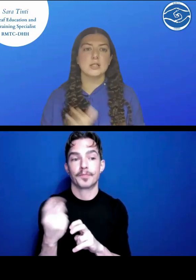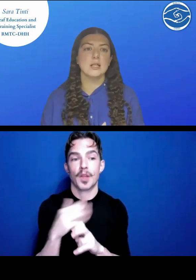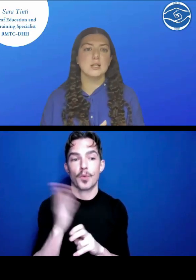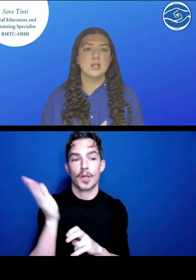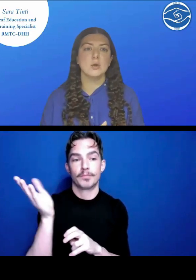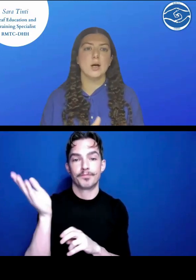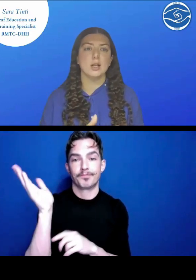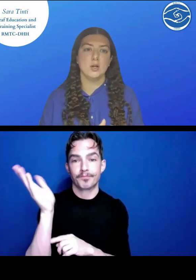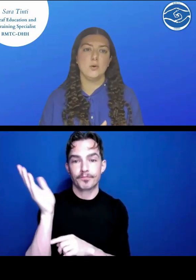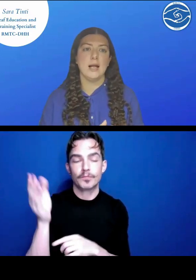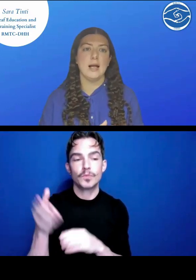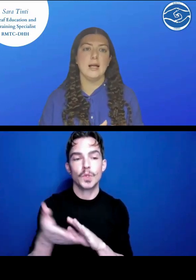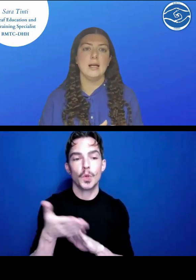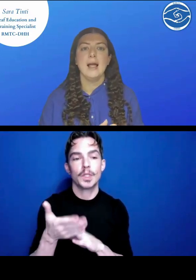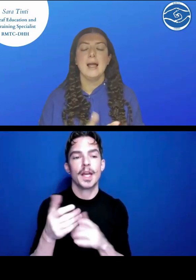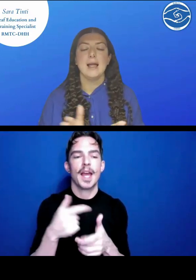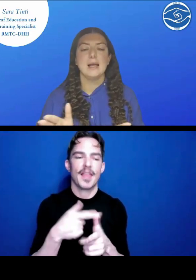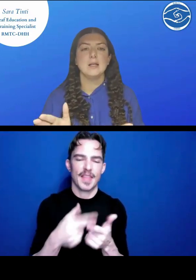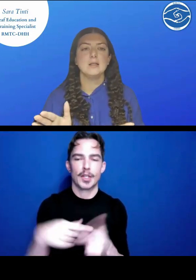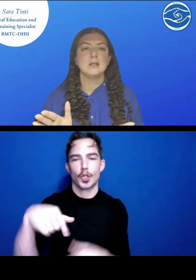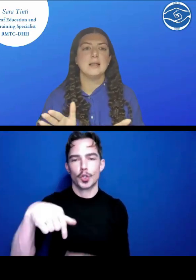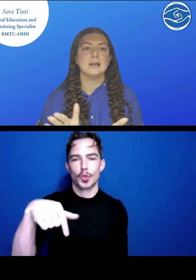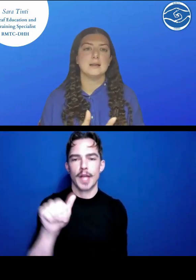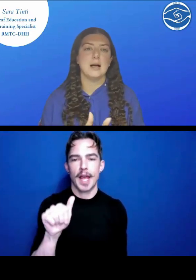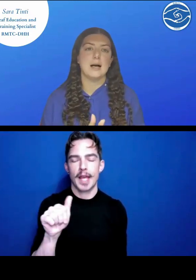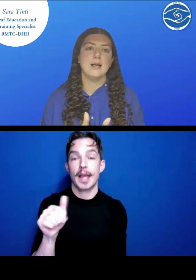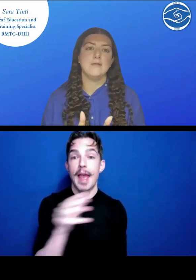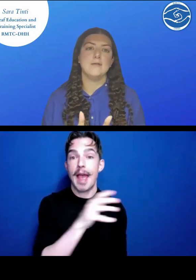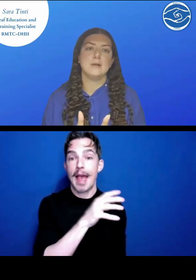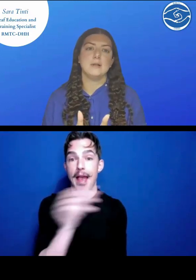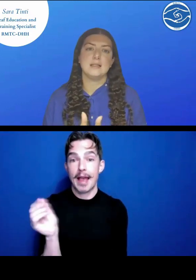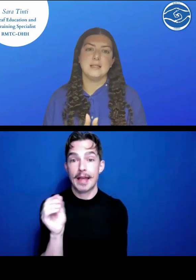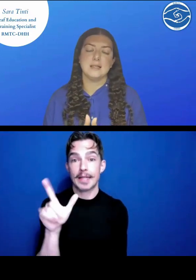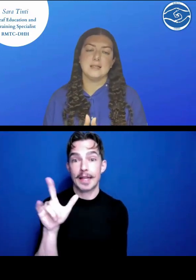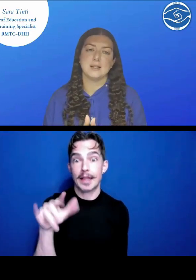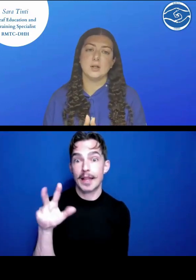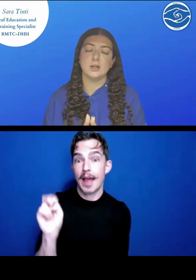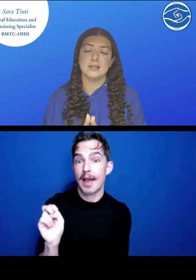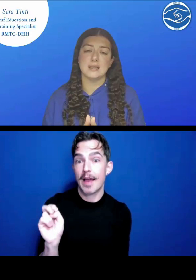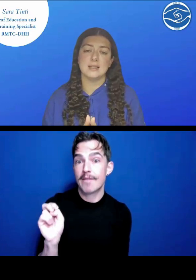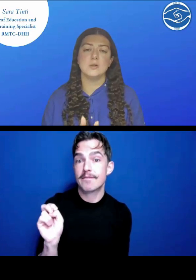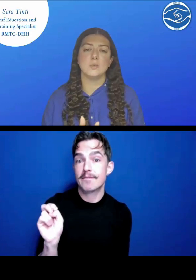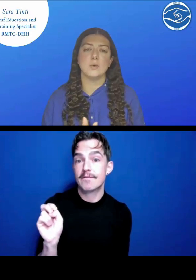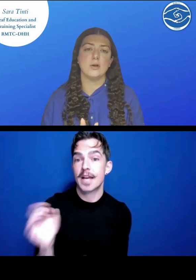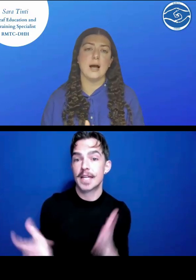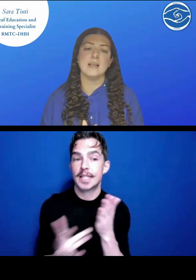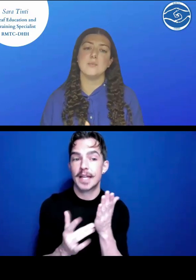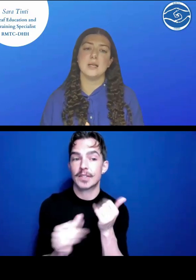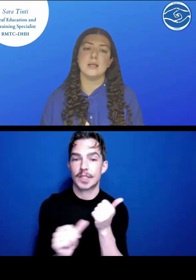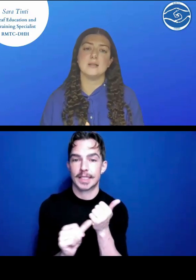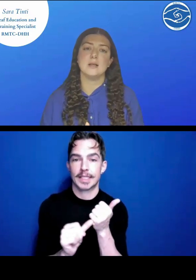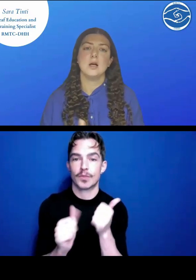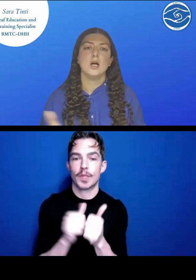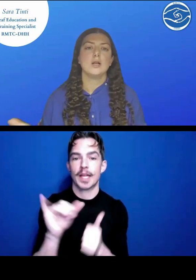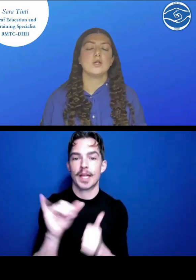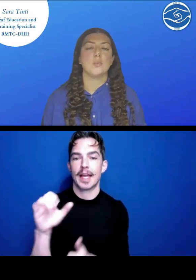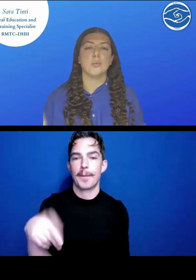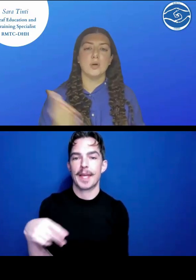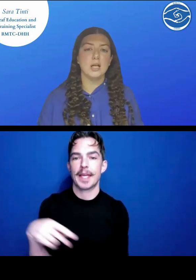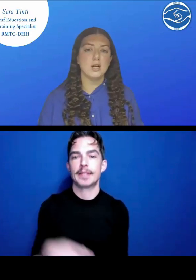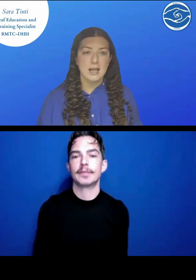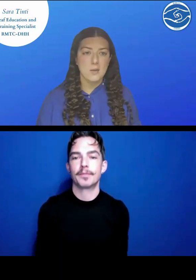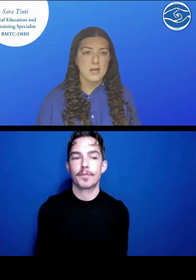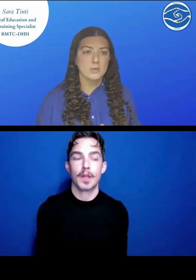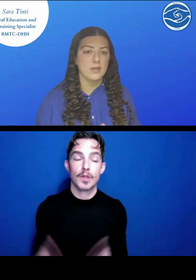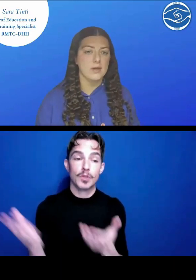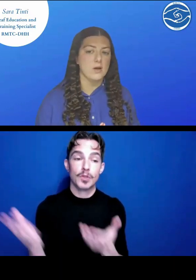we're just going to do a Q&A and a live technical assistance with your IEP. So bring your IEPs with